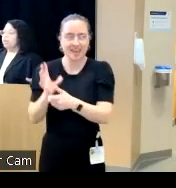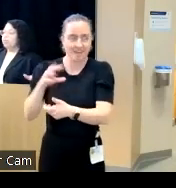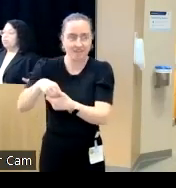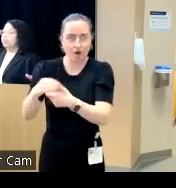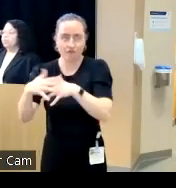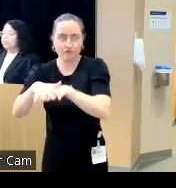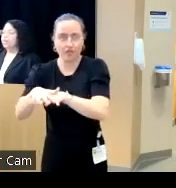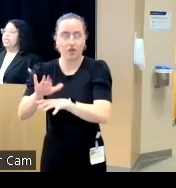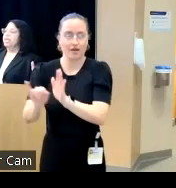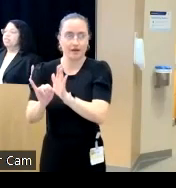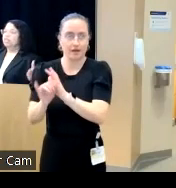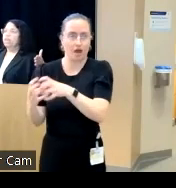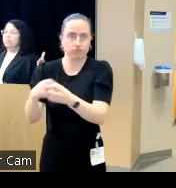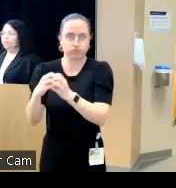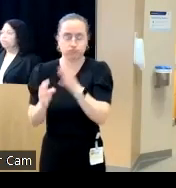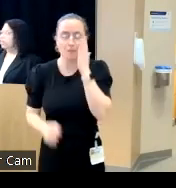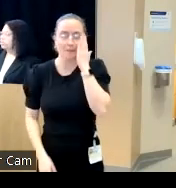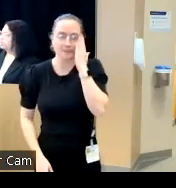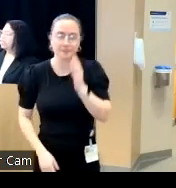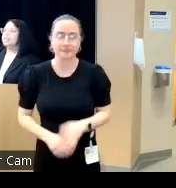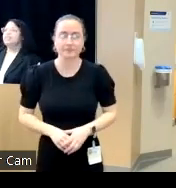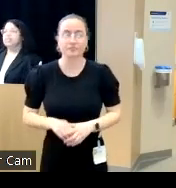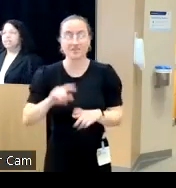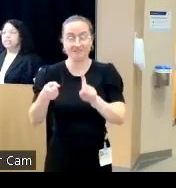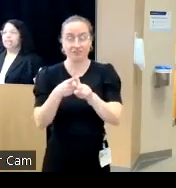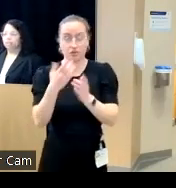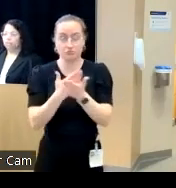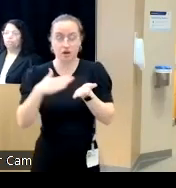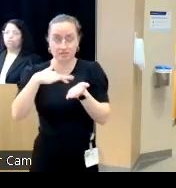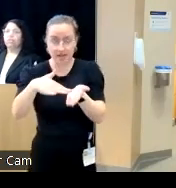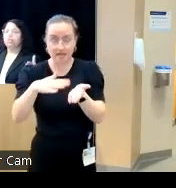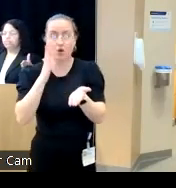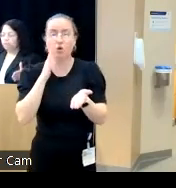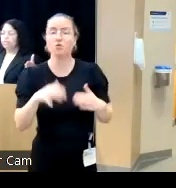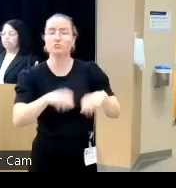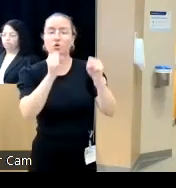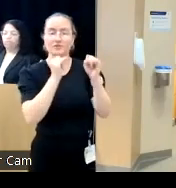part of what we're doing is in the first phase of the study is conducting interviews separate